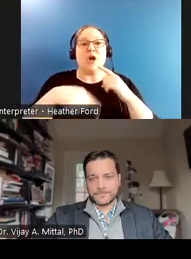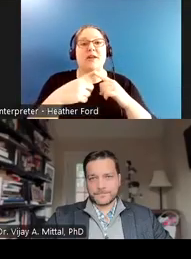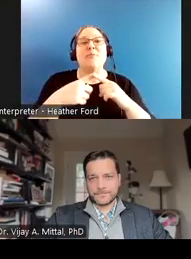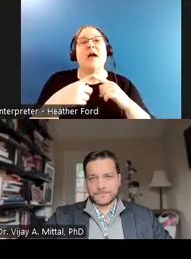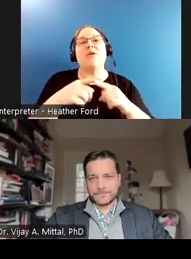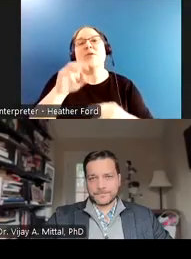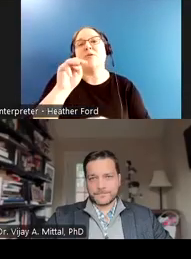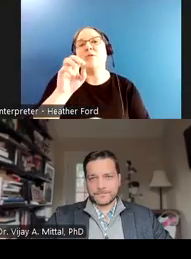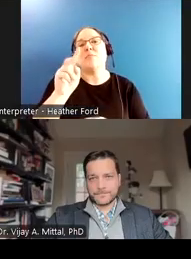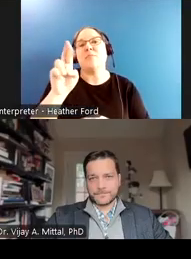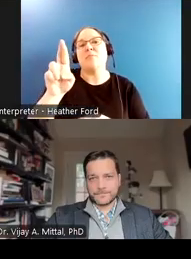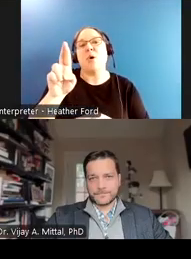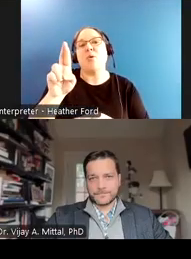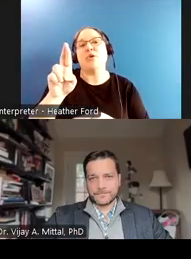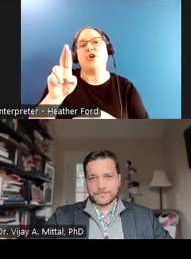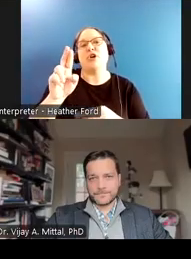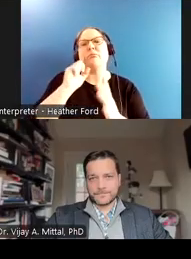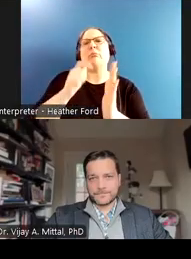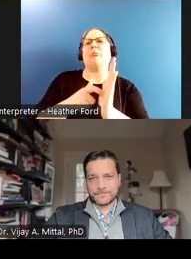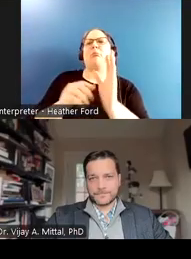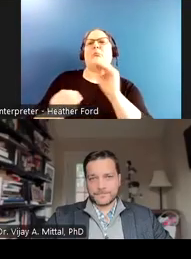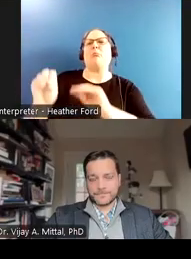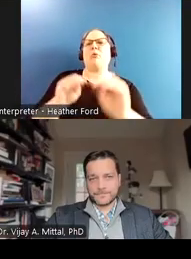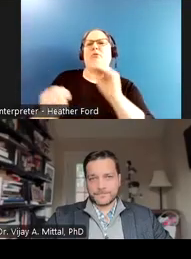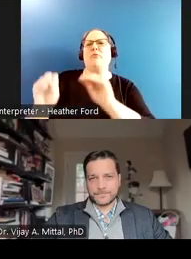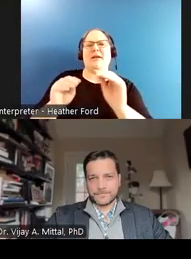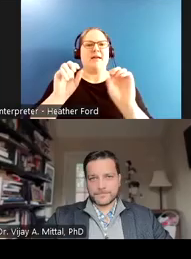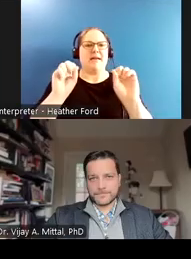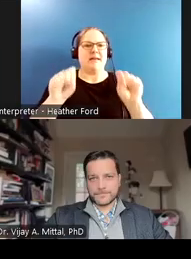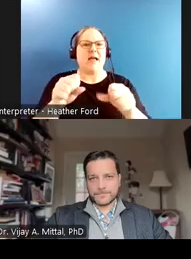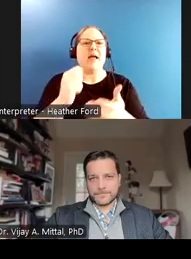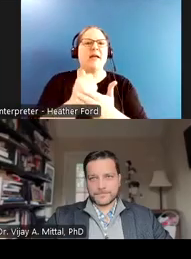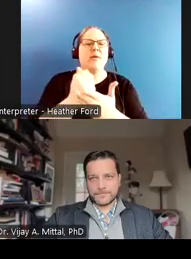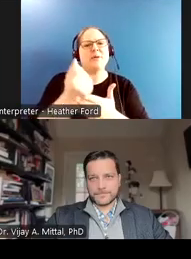pre pressing issues in the understanding and treatment of serious mental illness insights